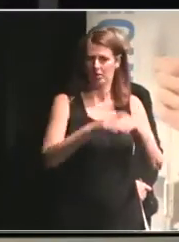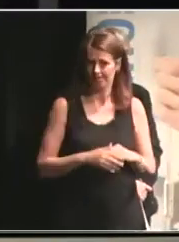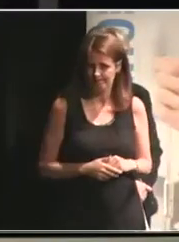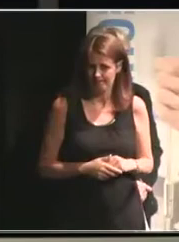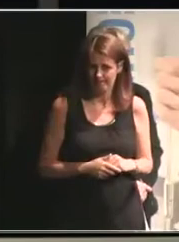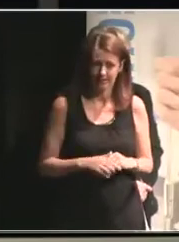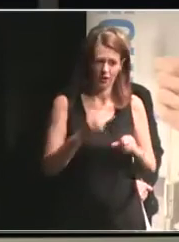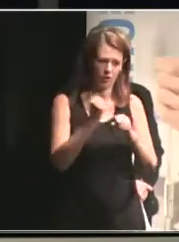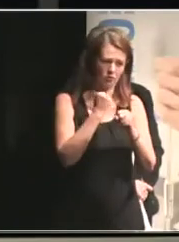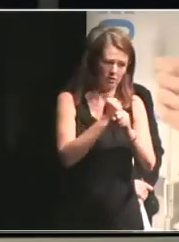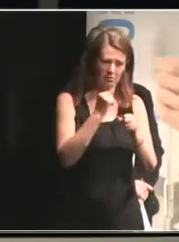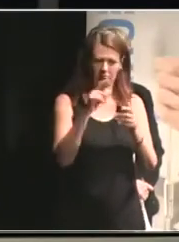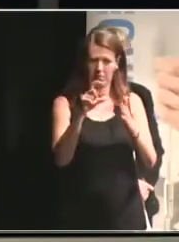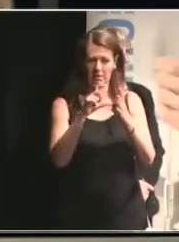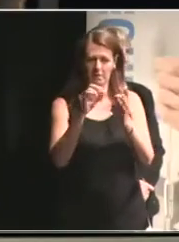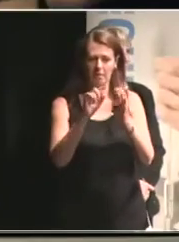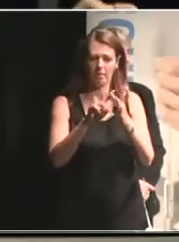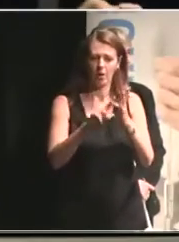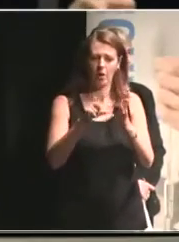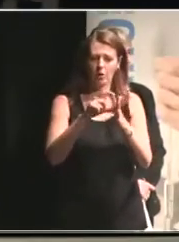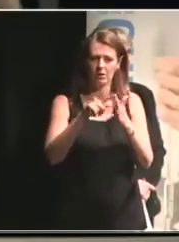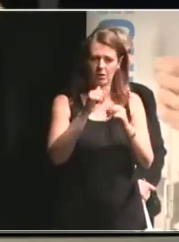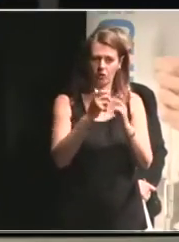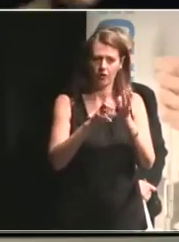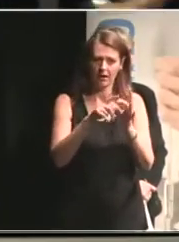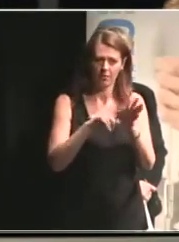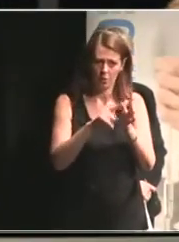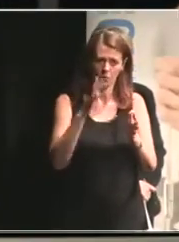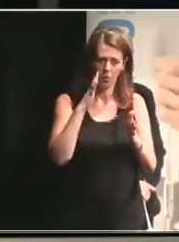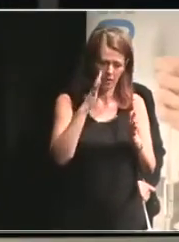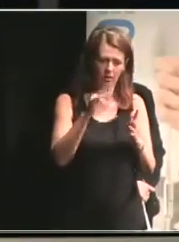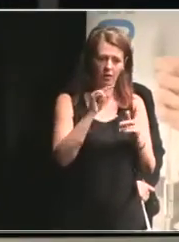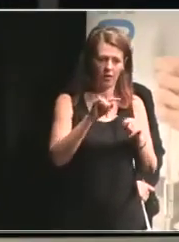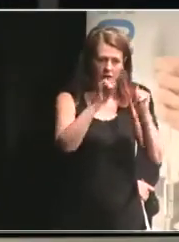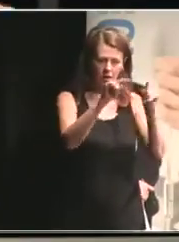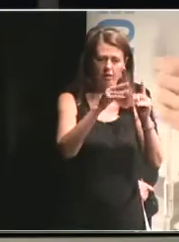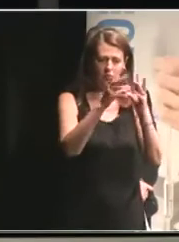create biodegradable materials that when they get out there they degrade into innocuous by-products